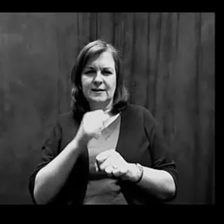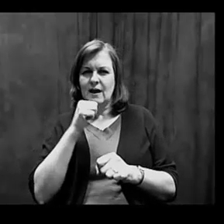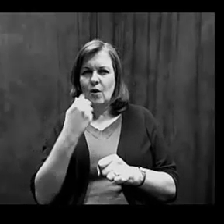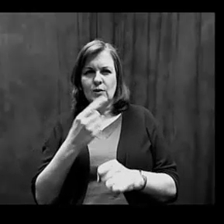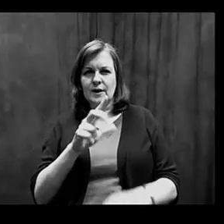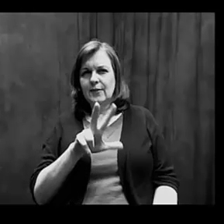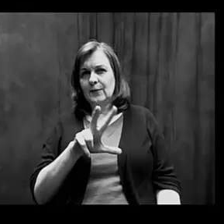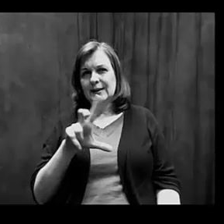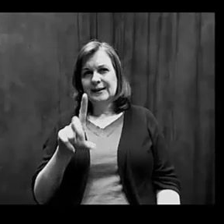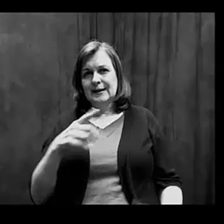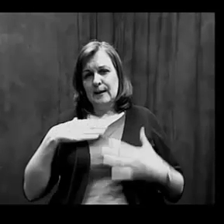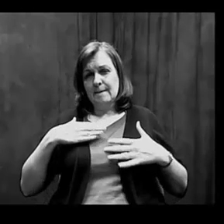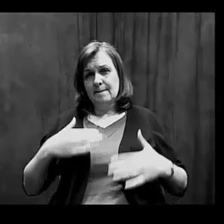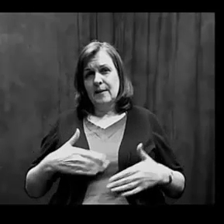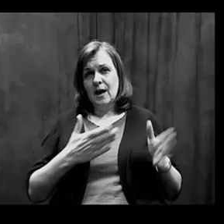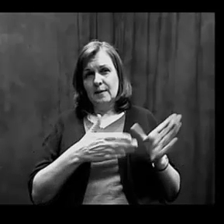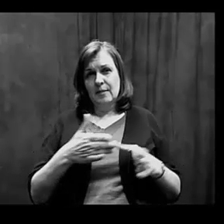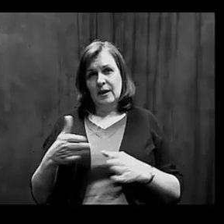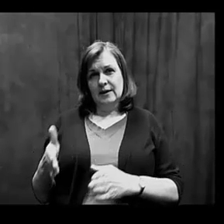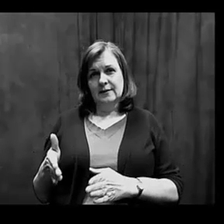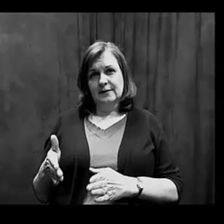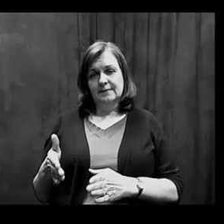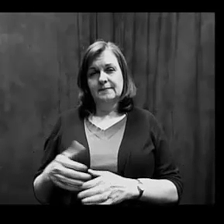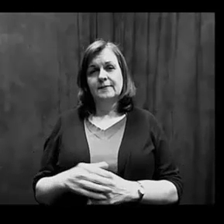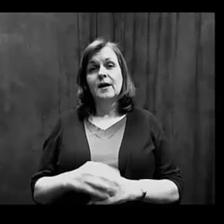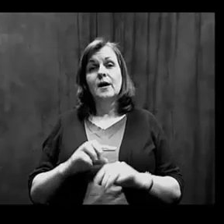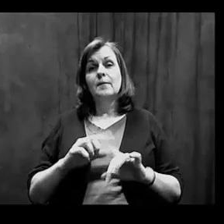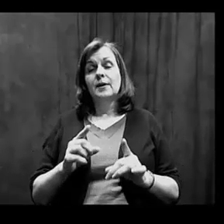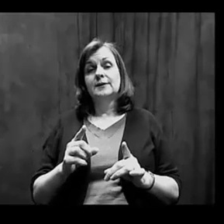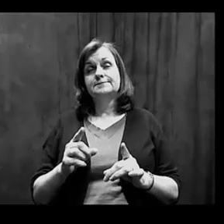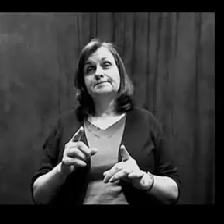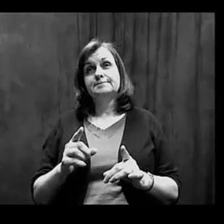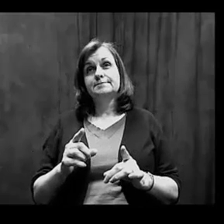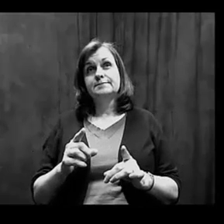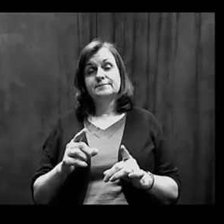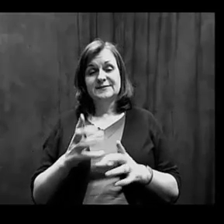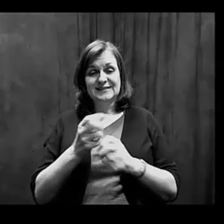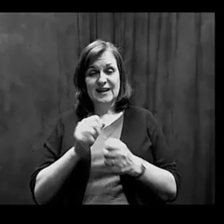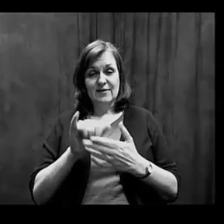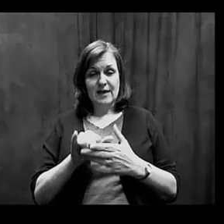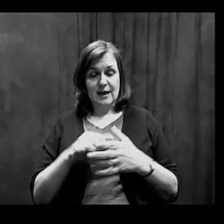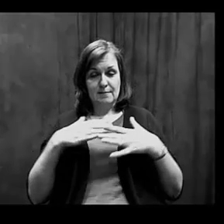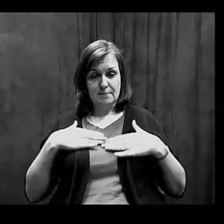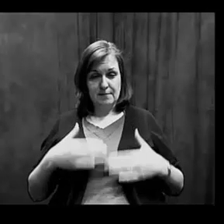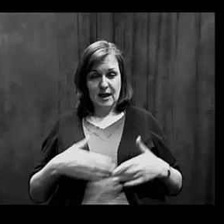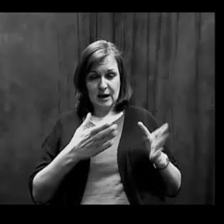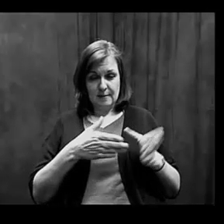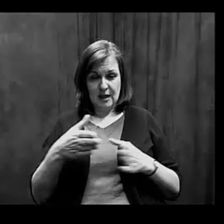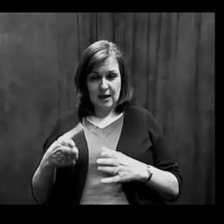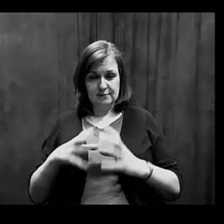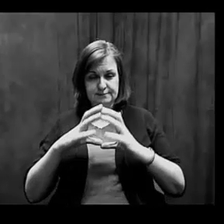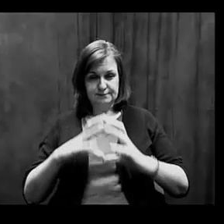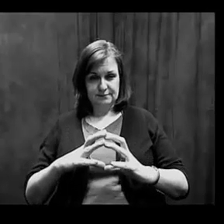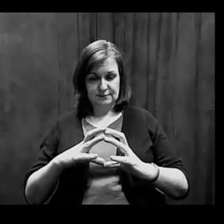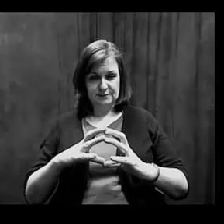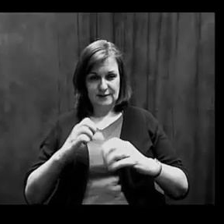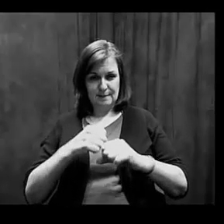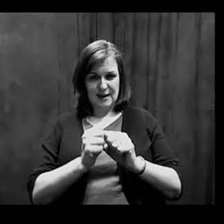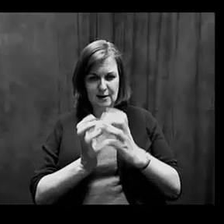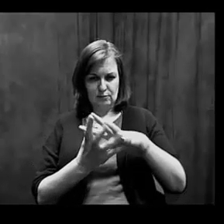to create not only a three dimensional body plan but then to take that body plan